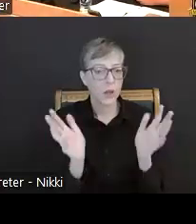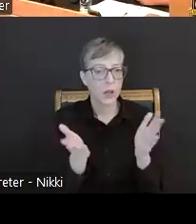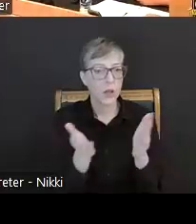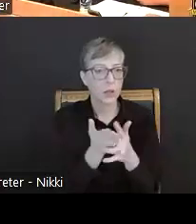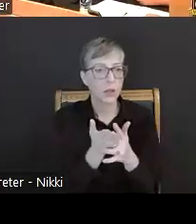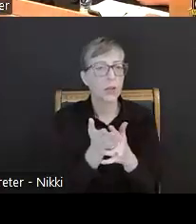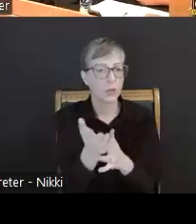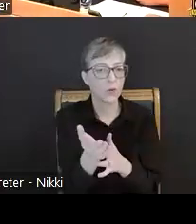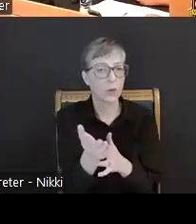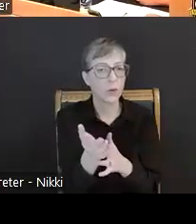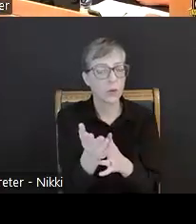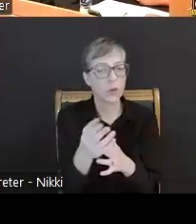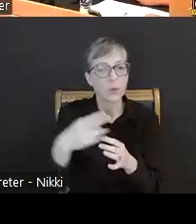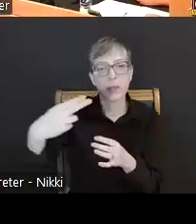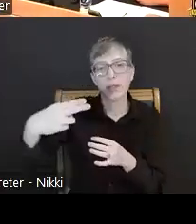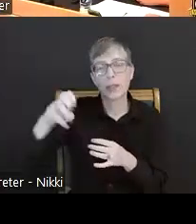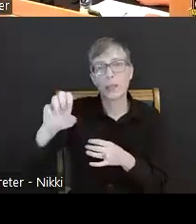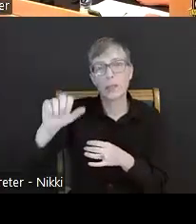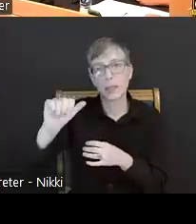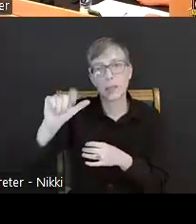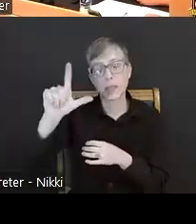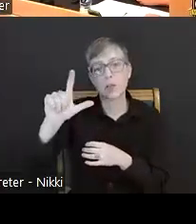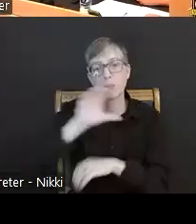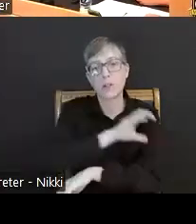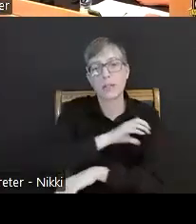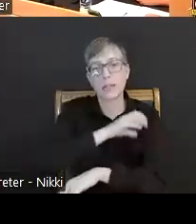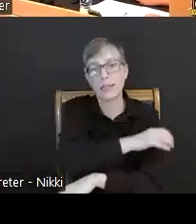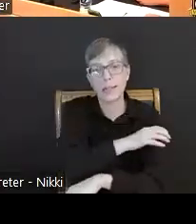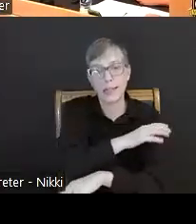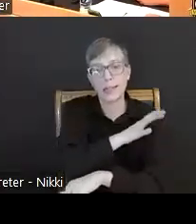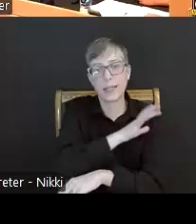example to kind of illustrate some of these but essentially um outlined on the slide is